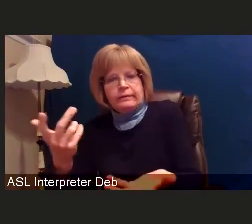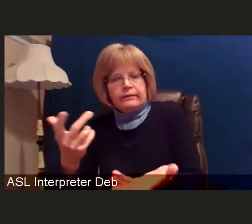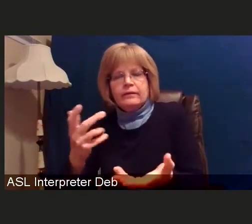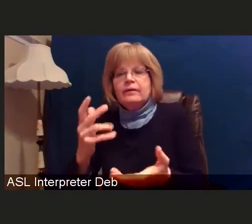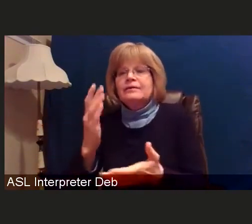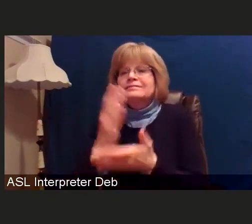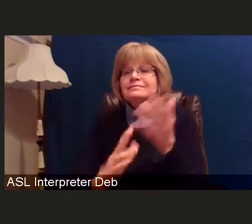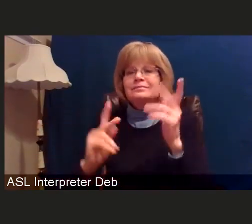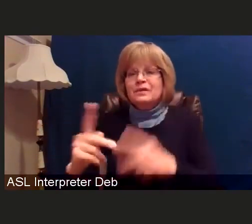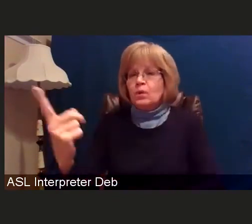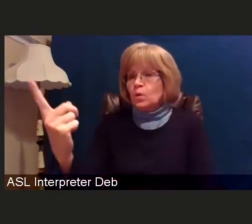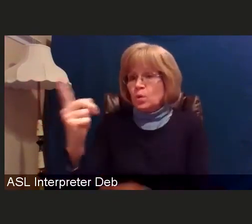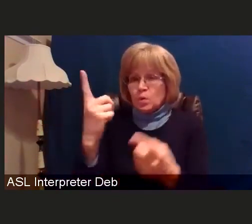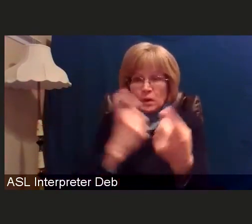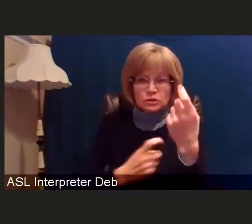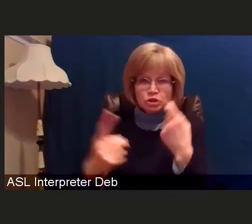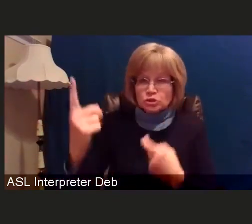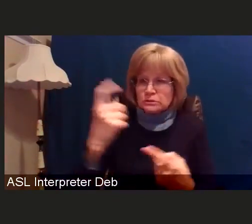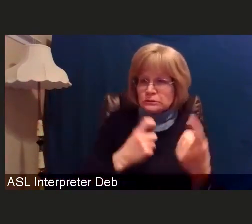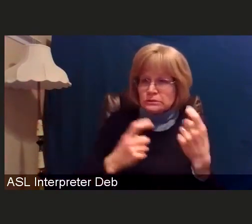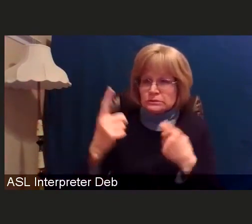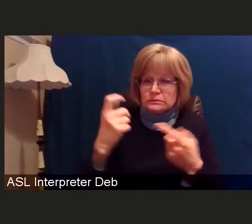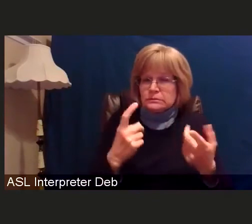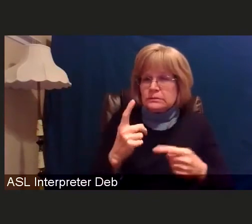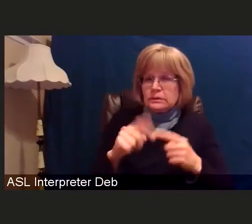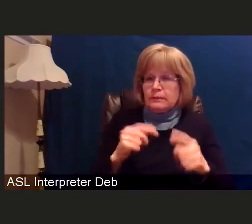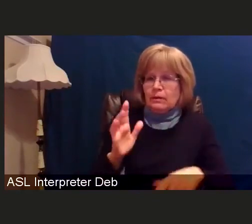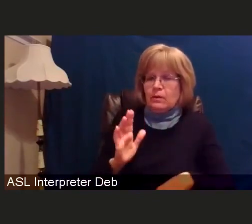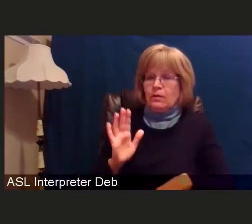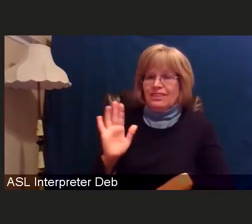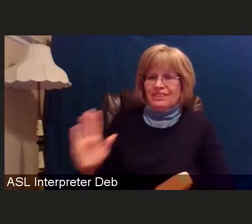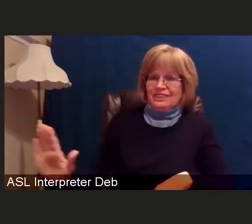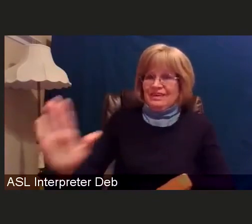as they should about their own specific medical conditions.